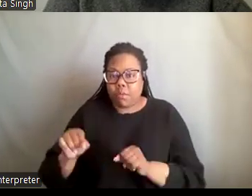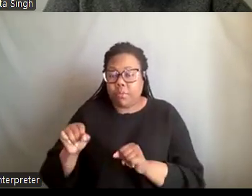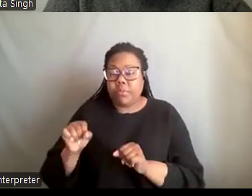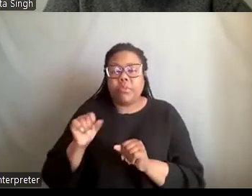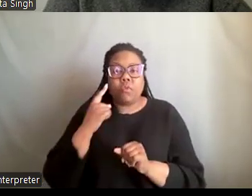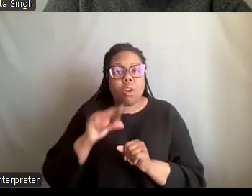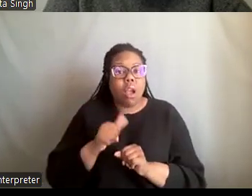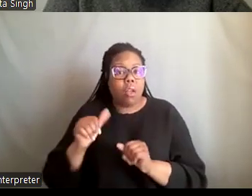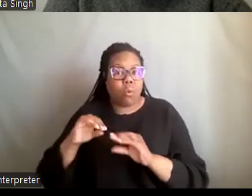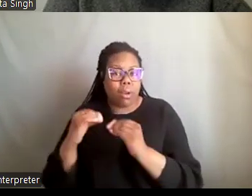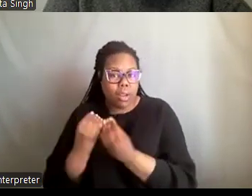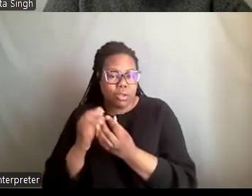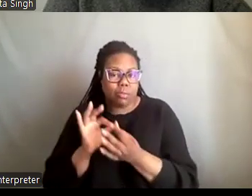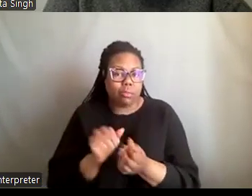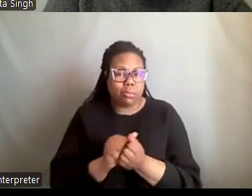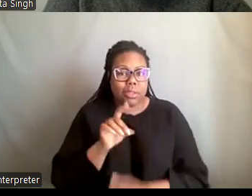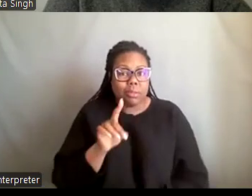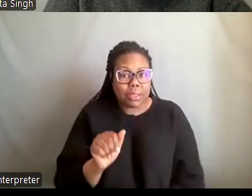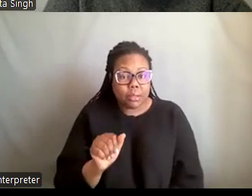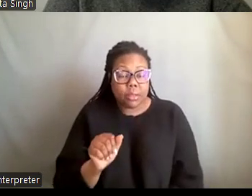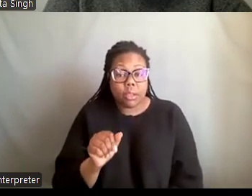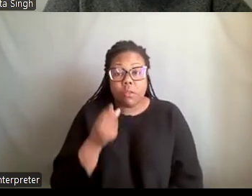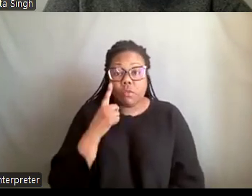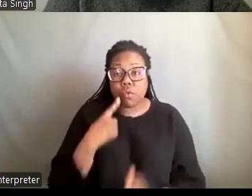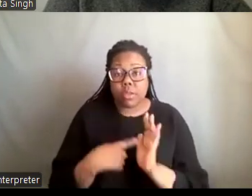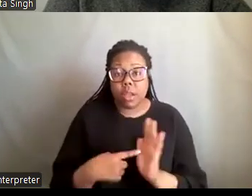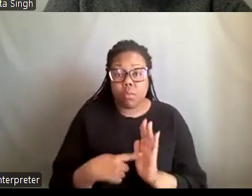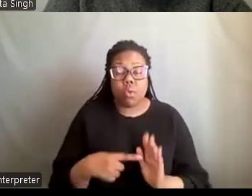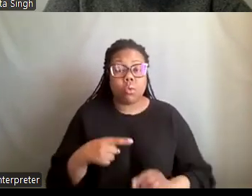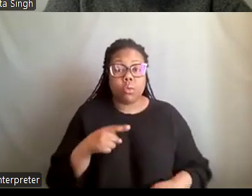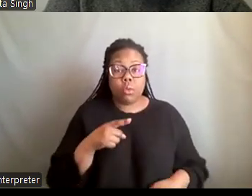capacity for other movement orgs around disability.